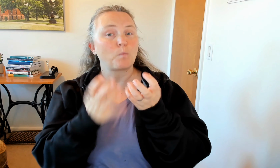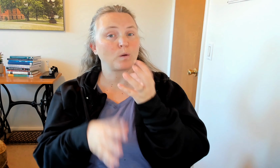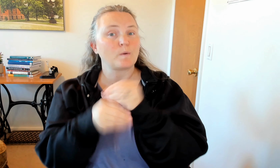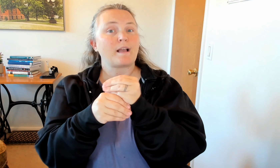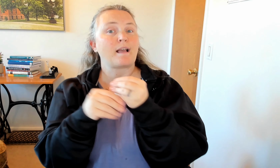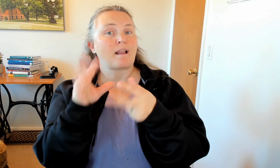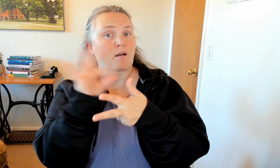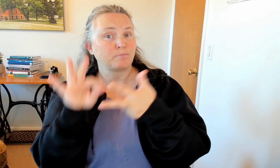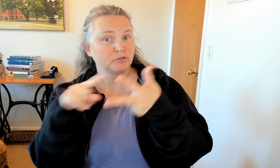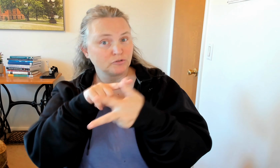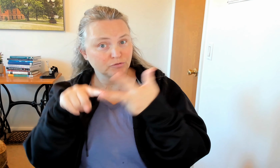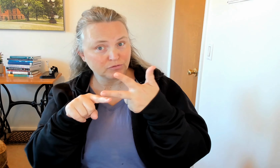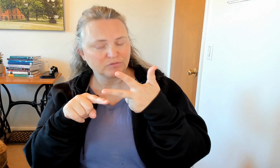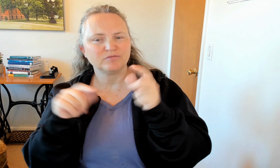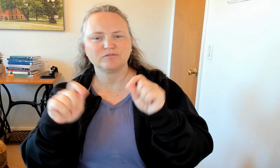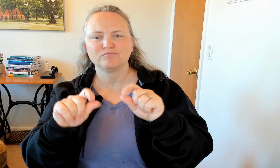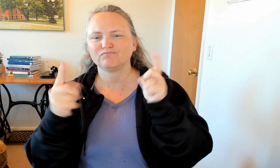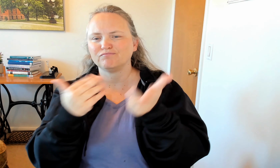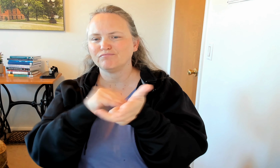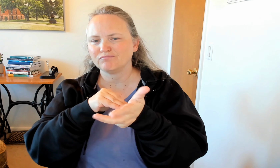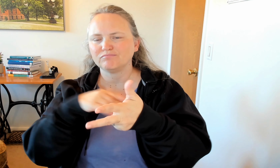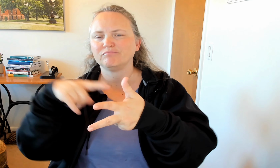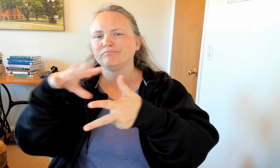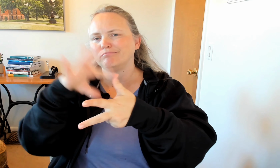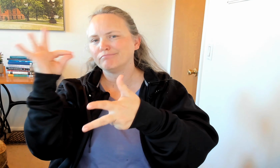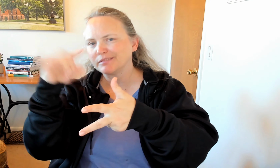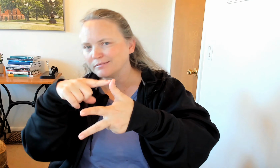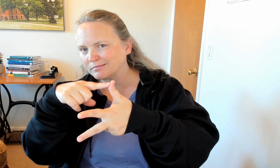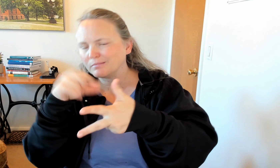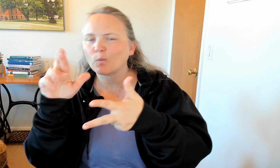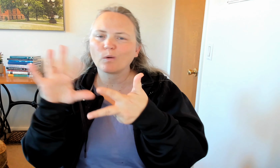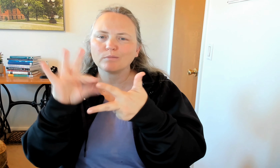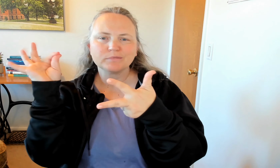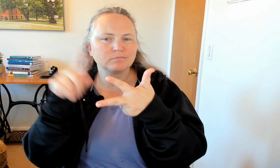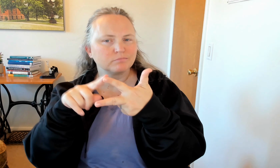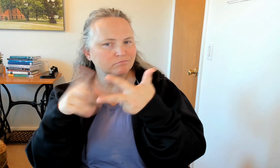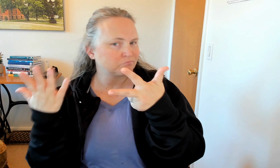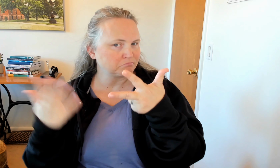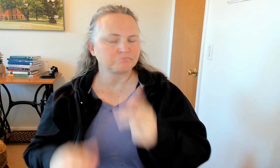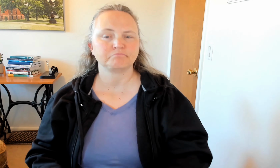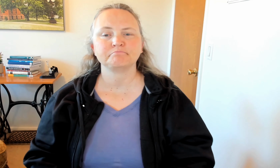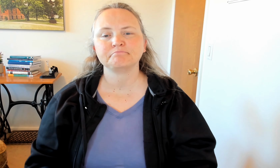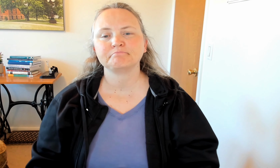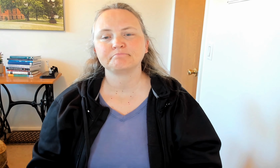And if I want to include it, Then I would.